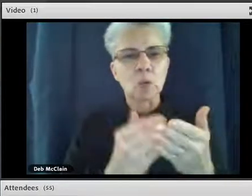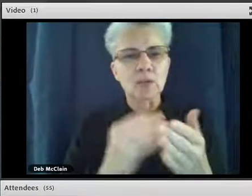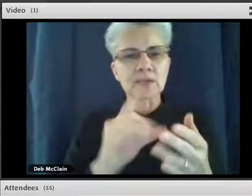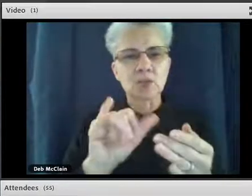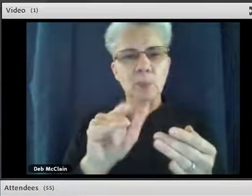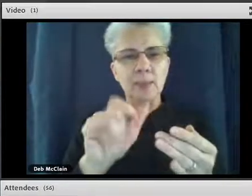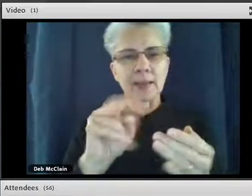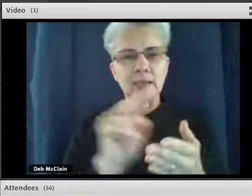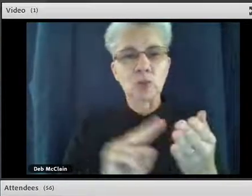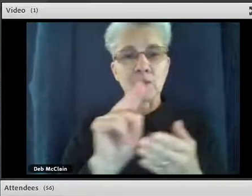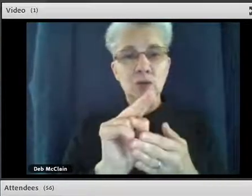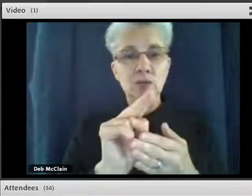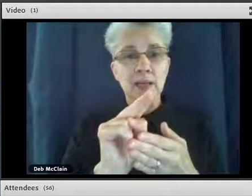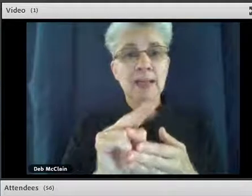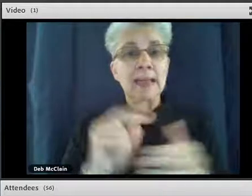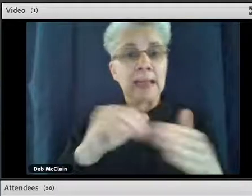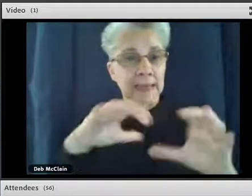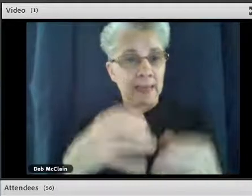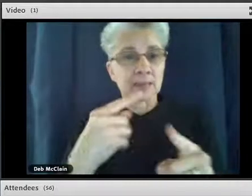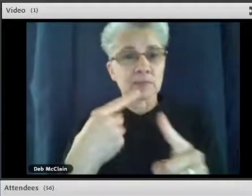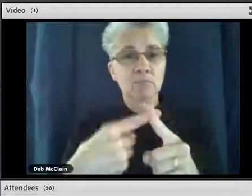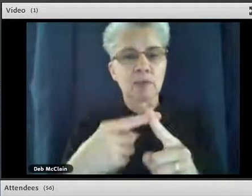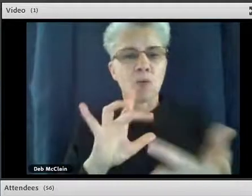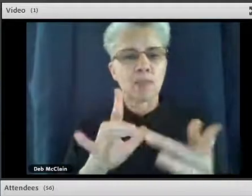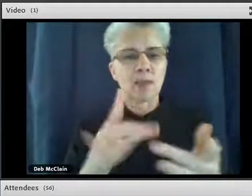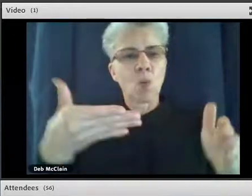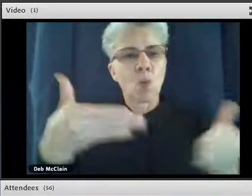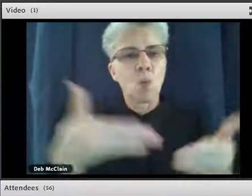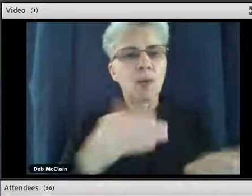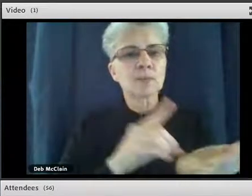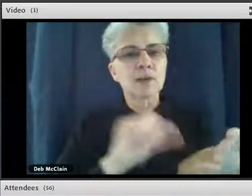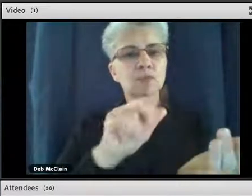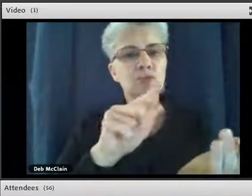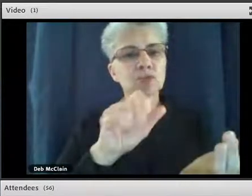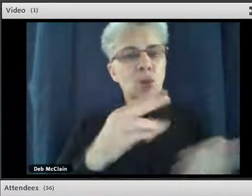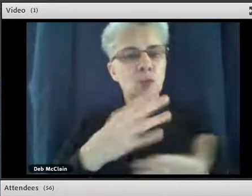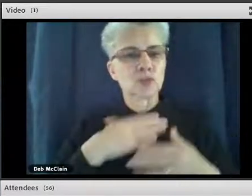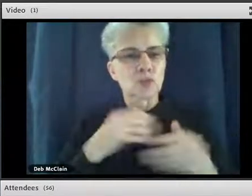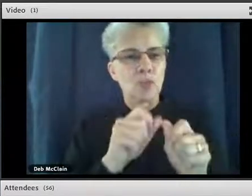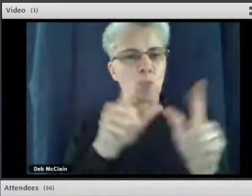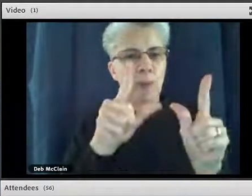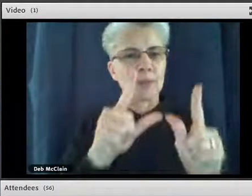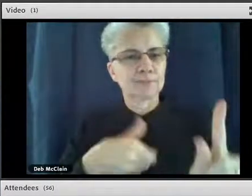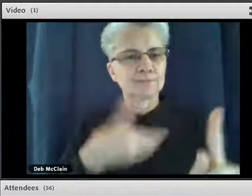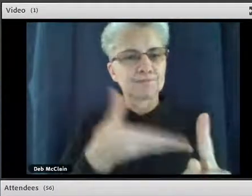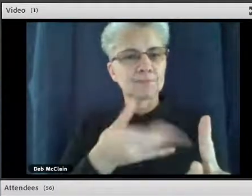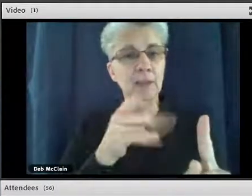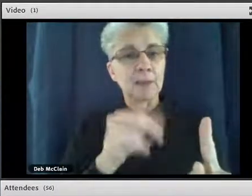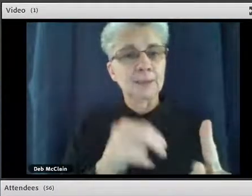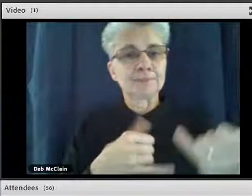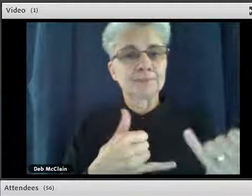both face-to-face and online. Please welcome Dr. Karen Snow and enjoy her webinar this morning. Karen.